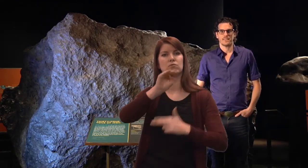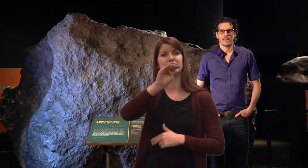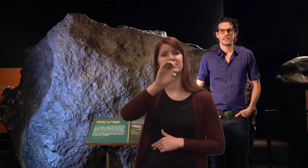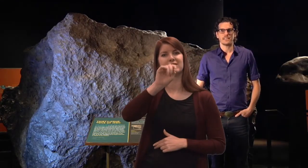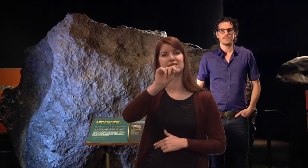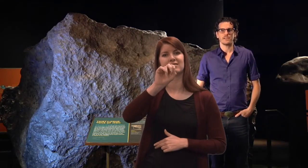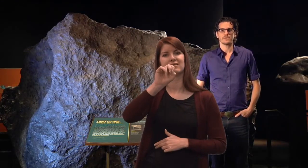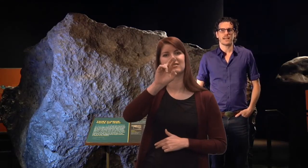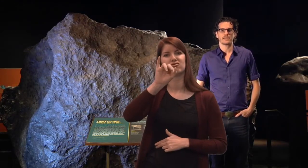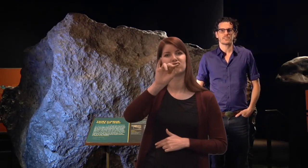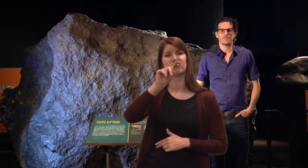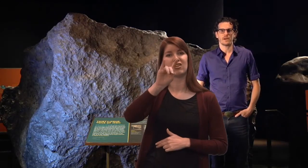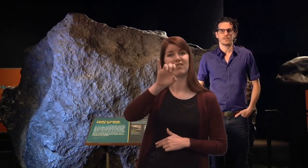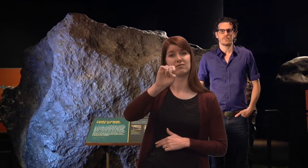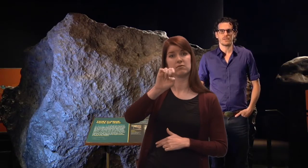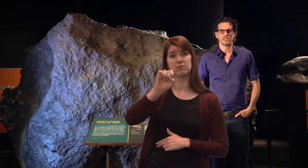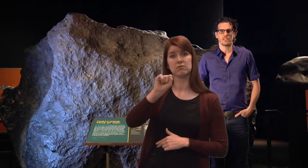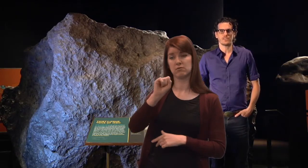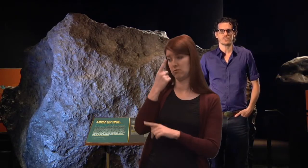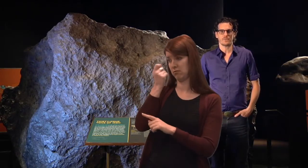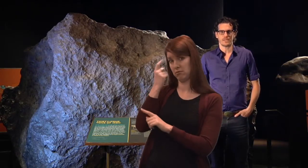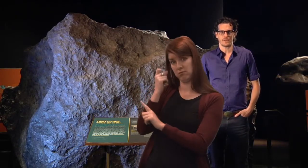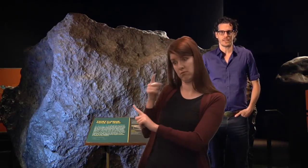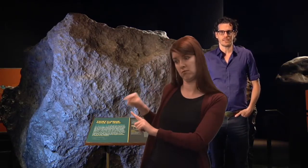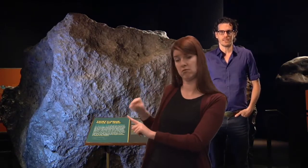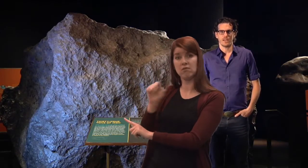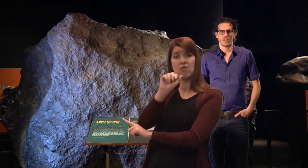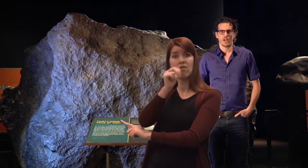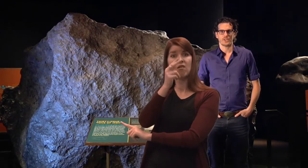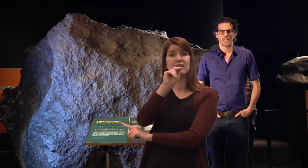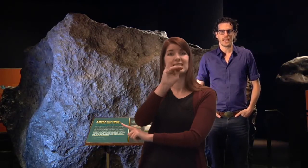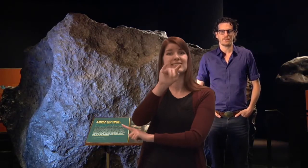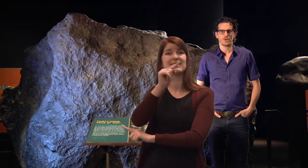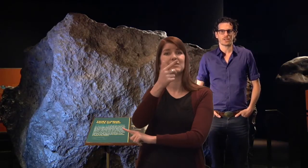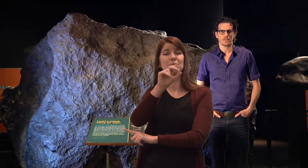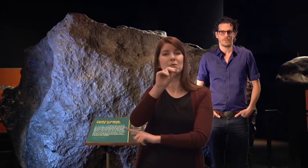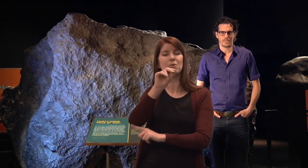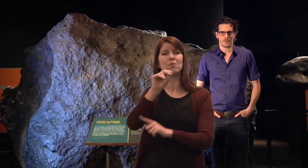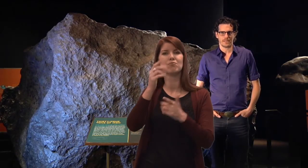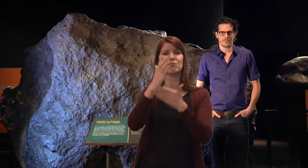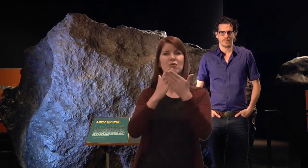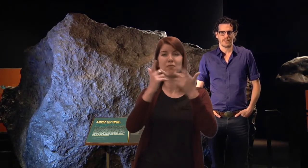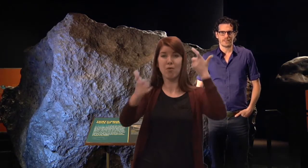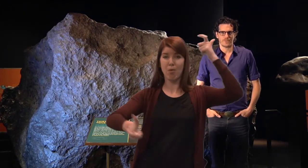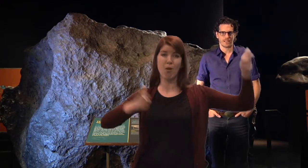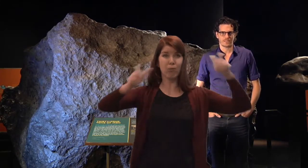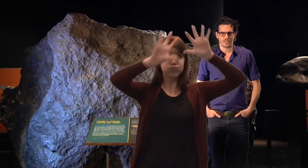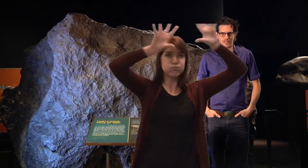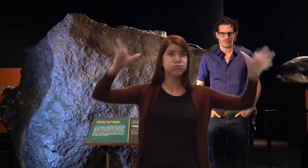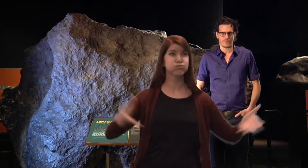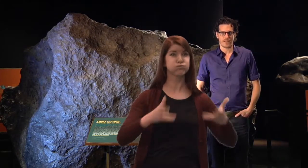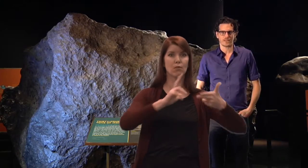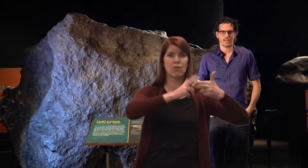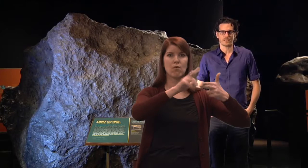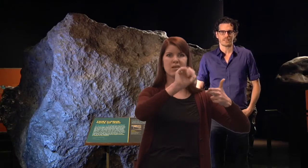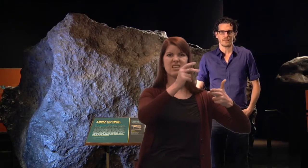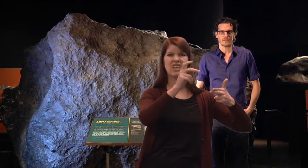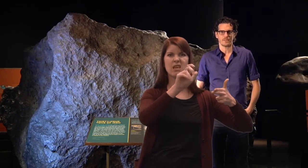Ahnighto is actually part of a much larger meteorite called the Cape York meteorite, that fell to earth a very long time ago.